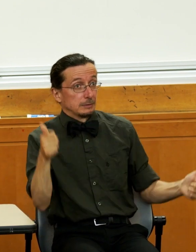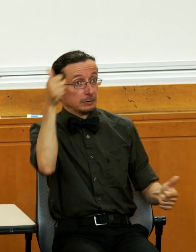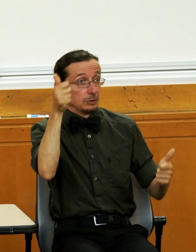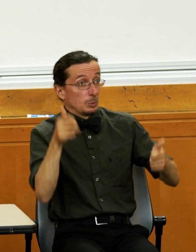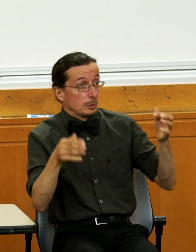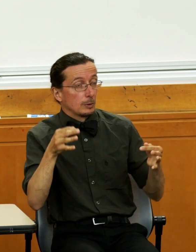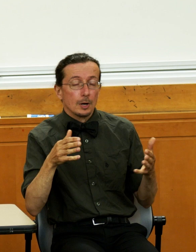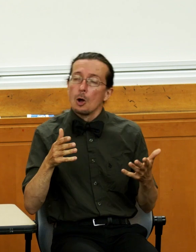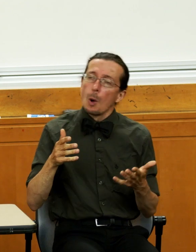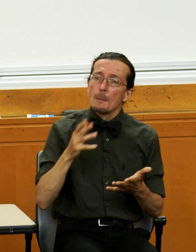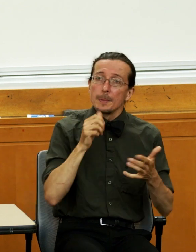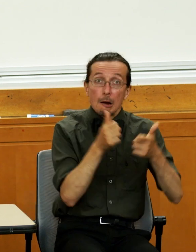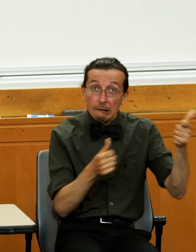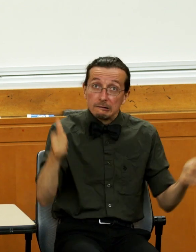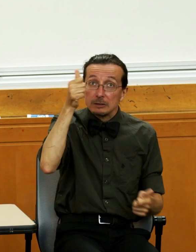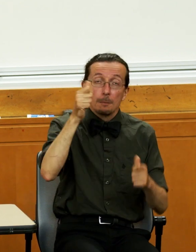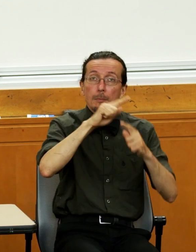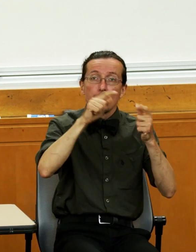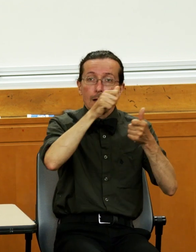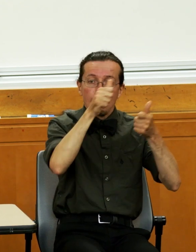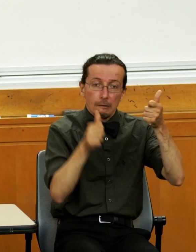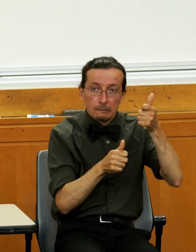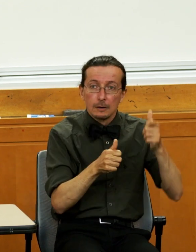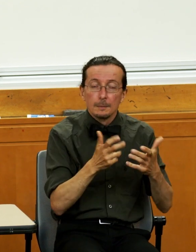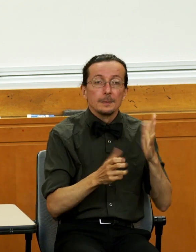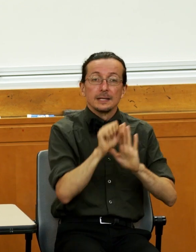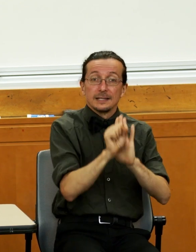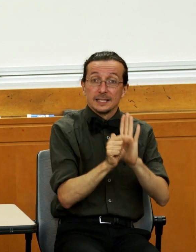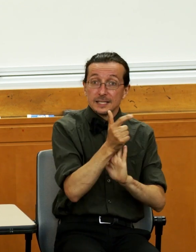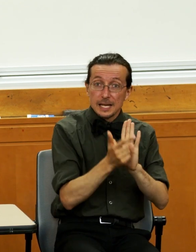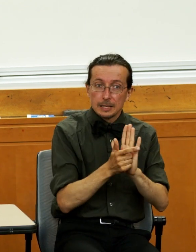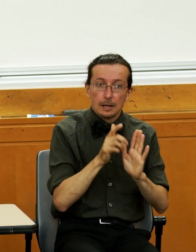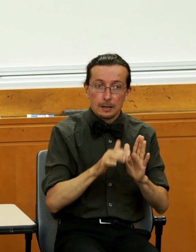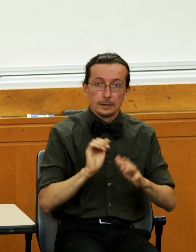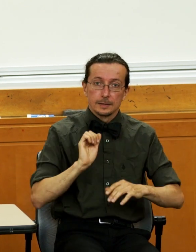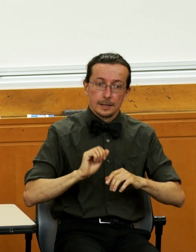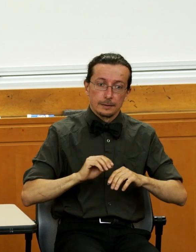is it affecting people? Is state law enacting change? Is federal law enacting change? Is it…